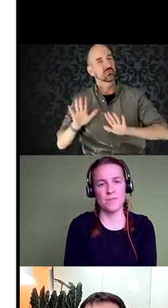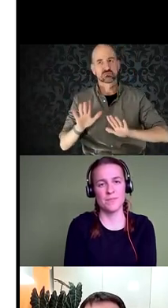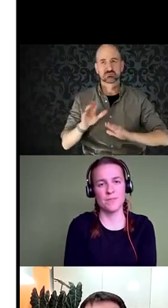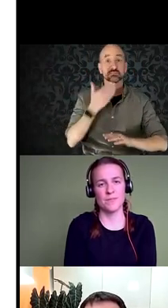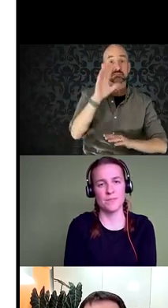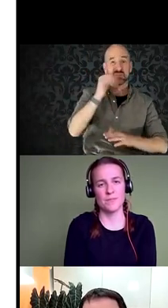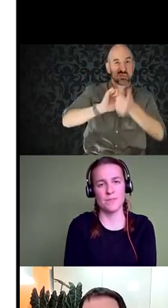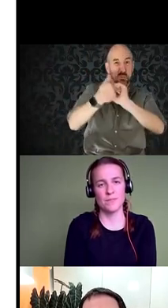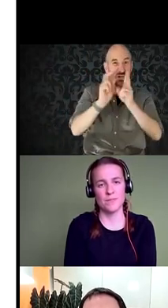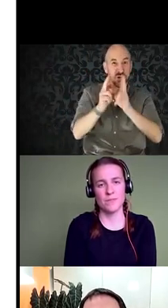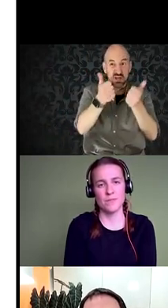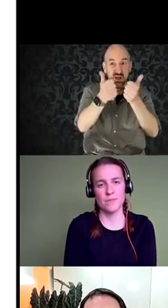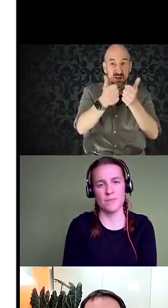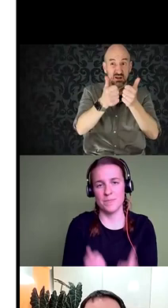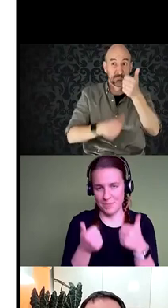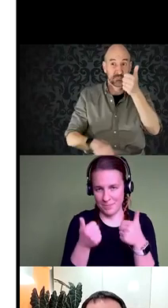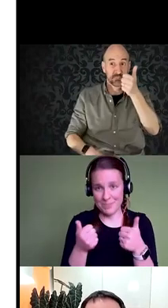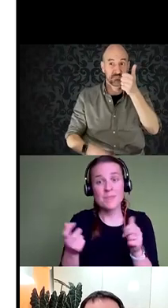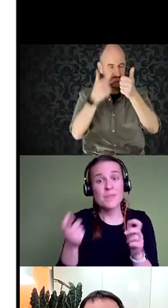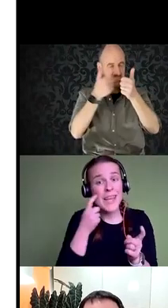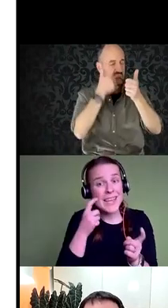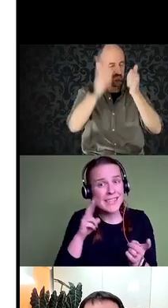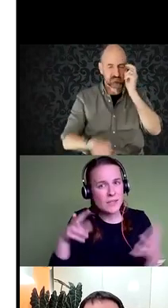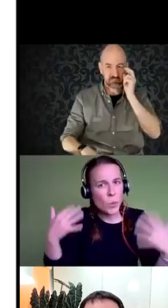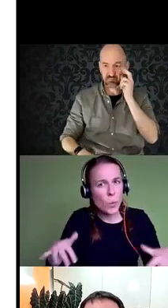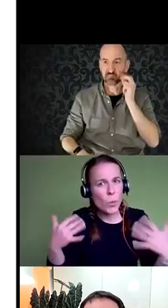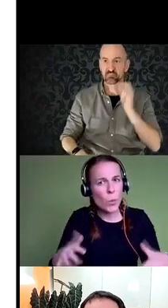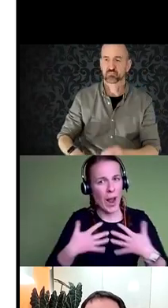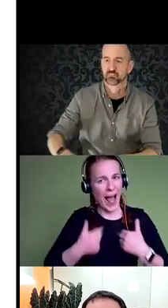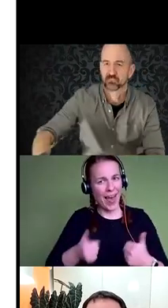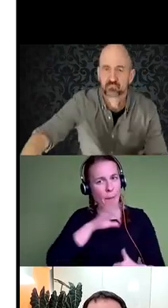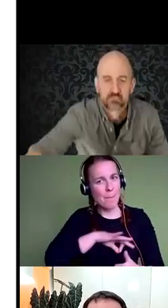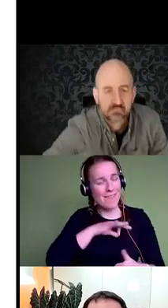and a 1.4% decrease in blood pressure and a 6% decrease in heart rate.